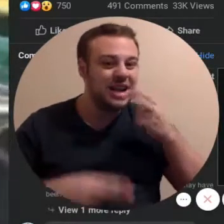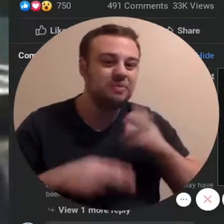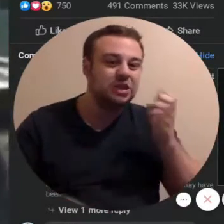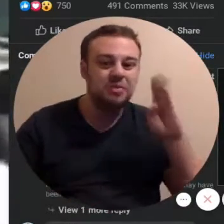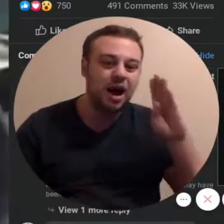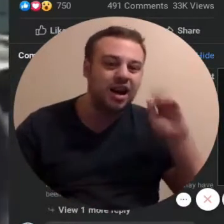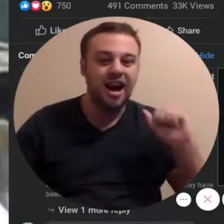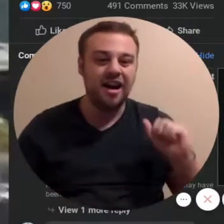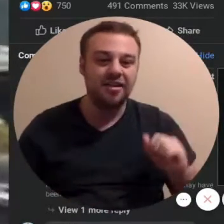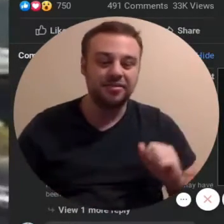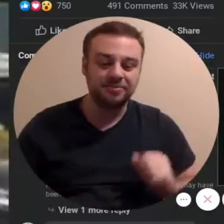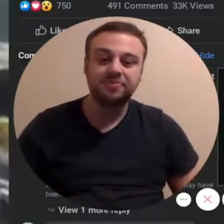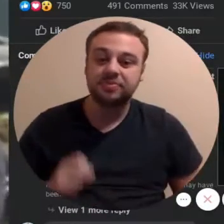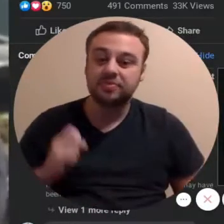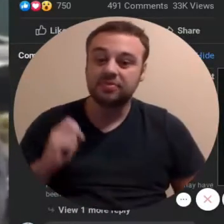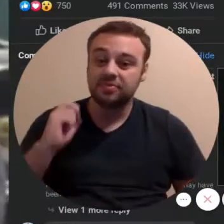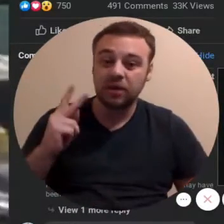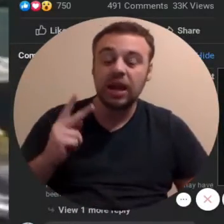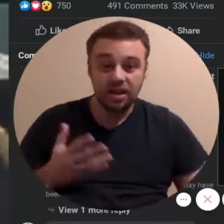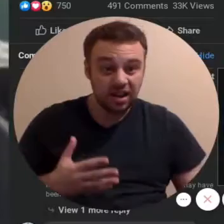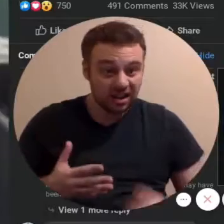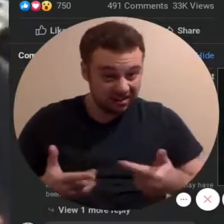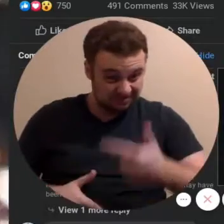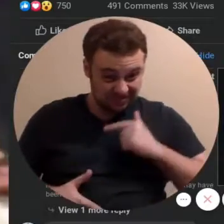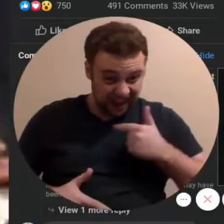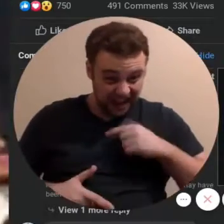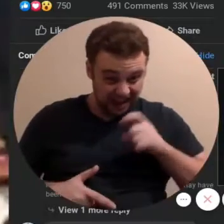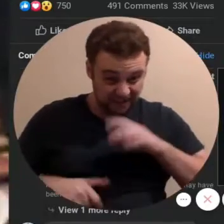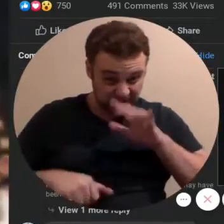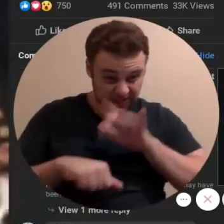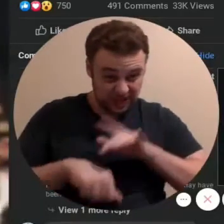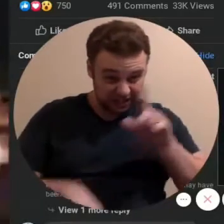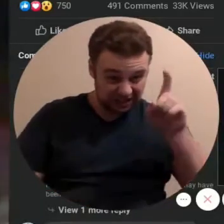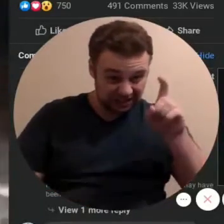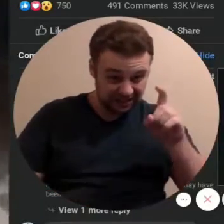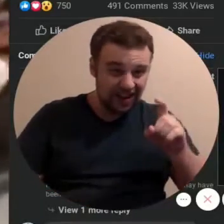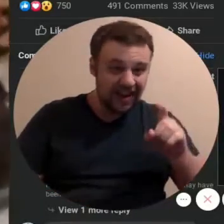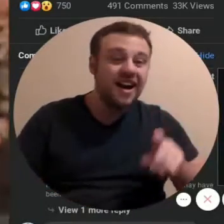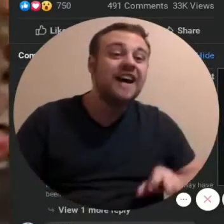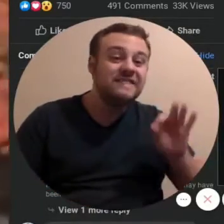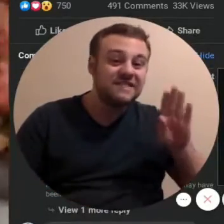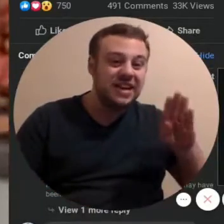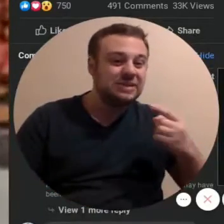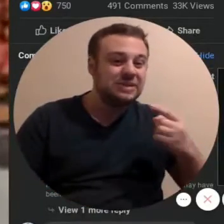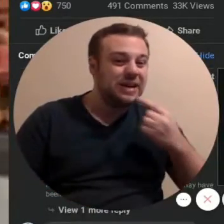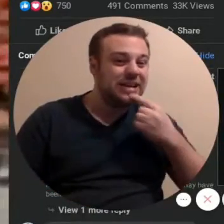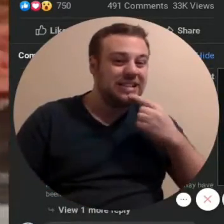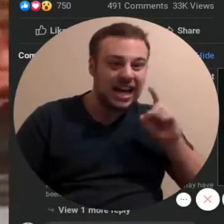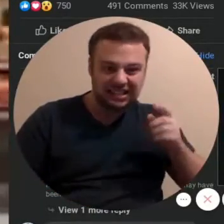need to touch this, Brody? I'm getting lots of hearts. What do you want me to